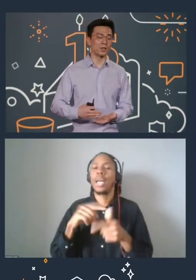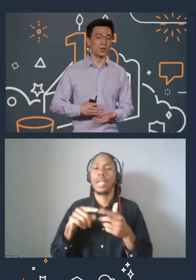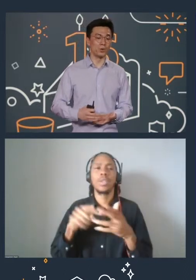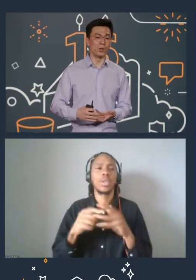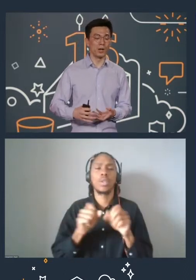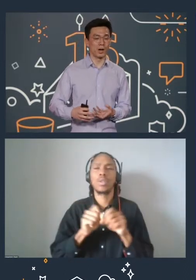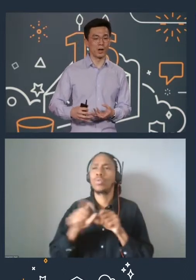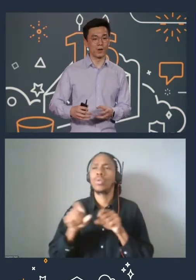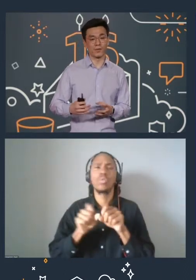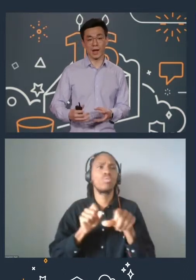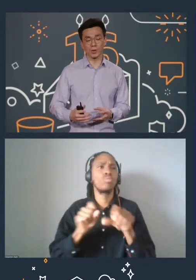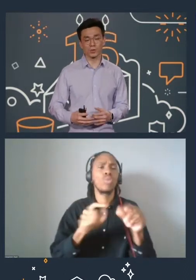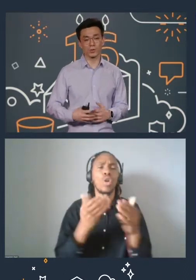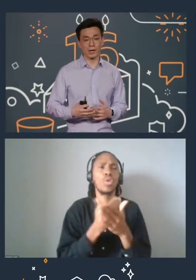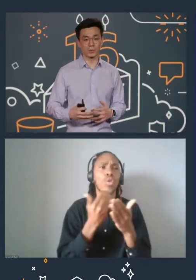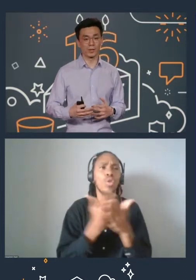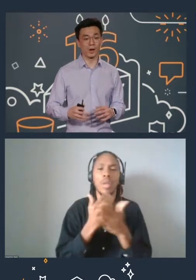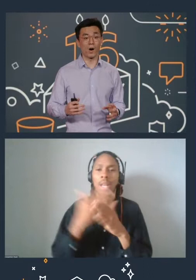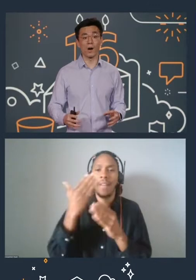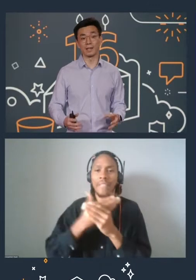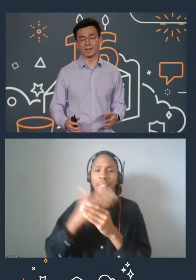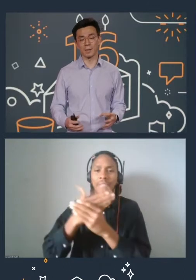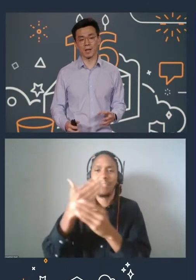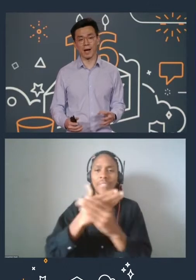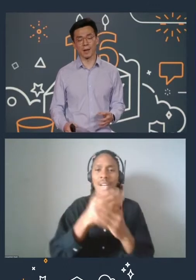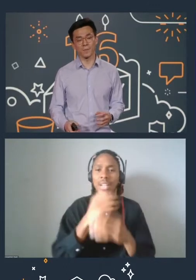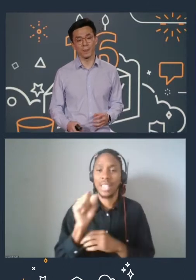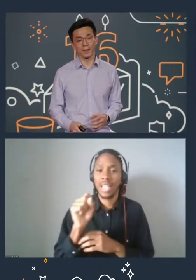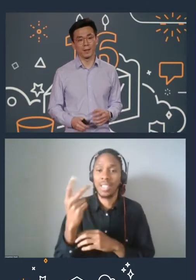of new files to S3 all at the same time,